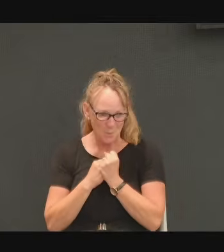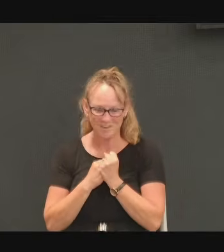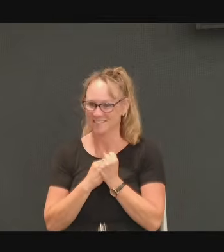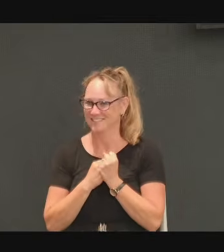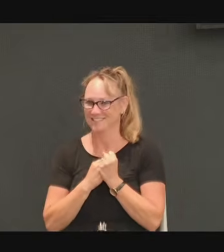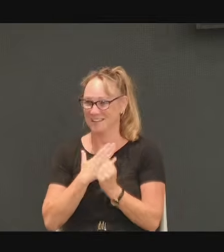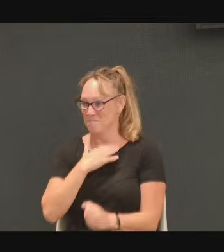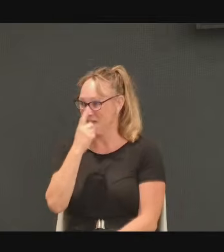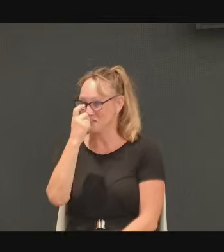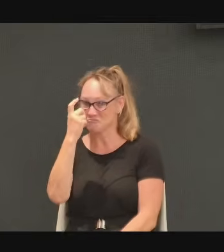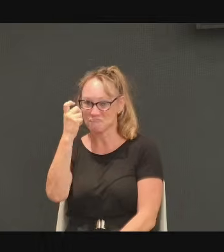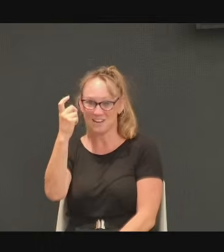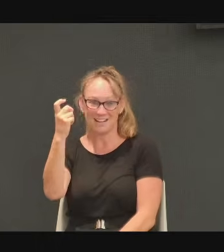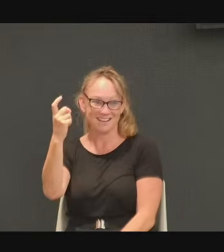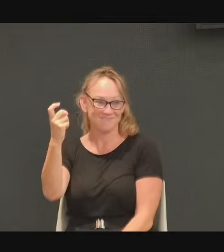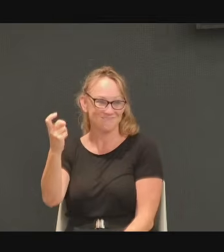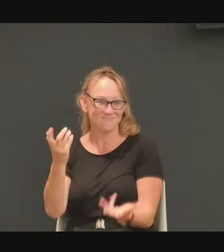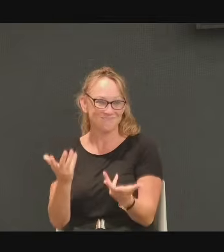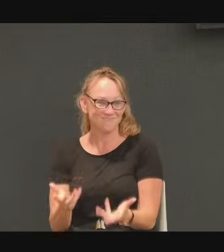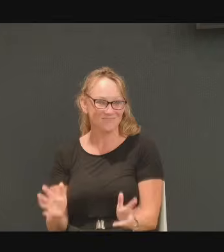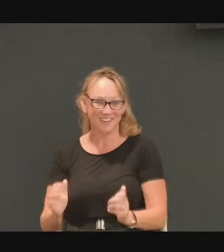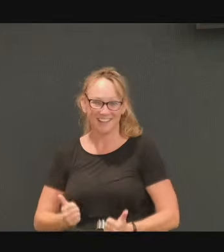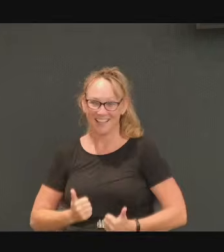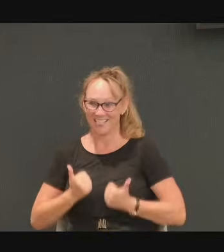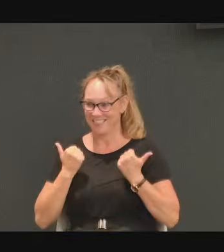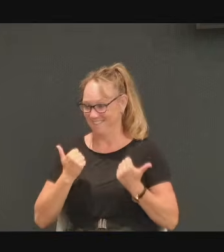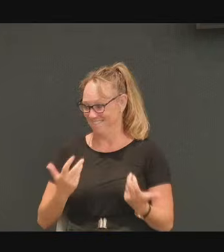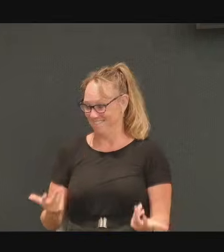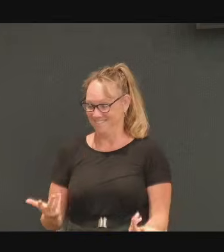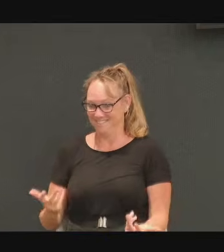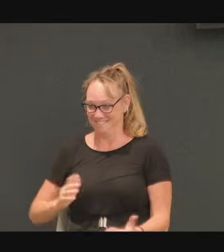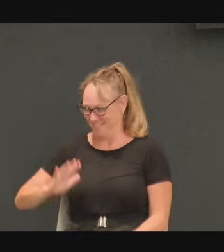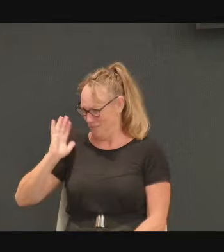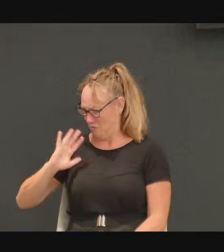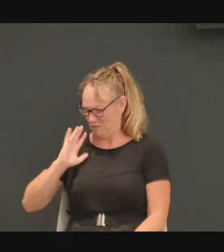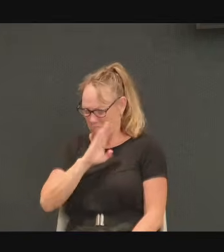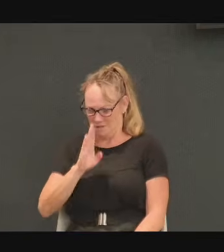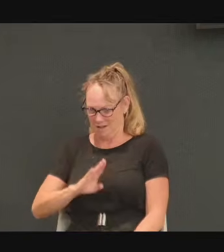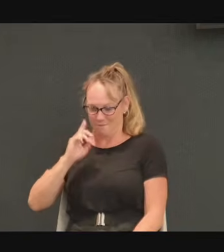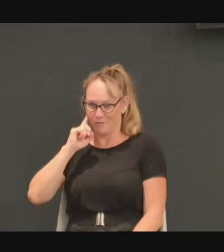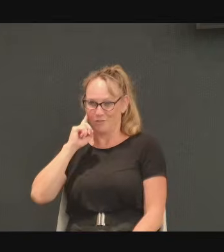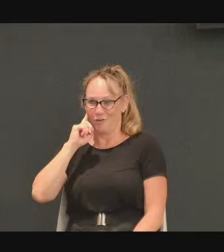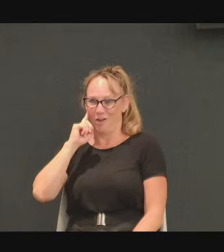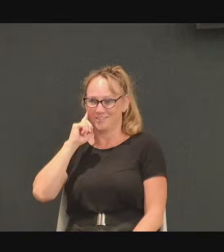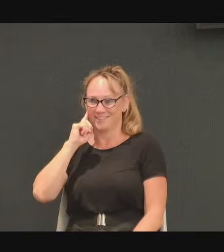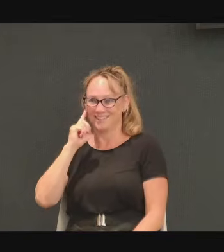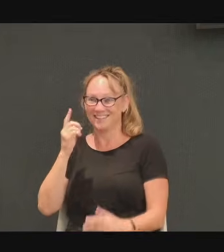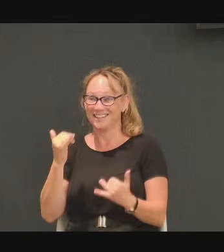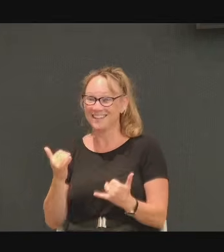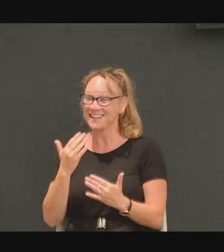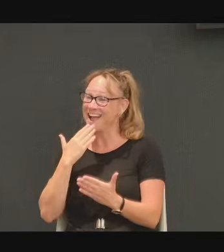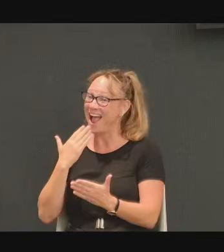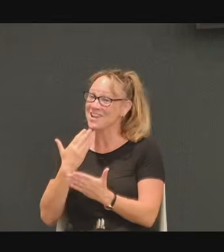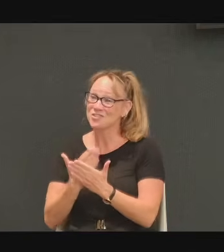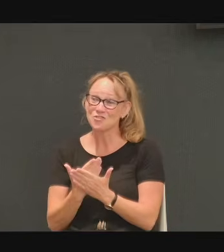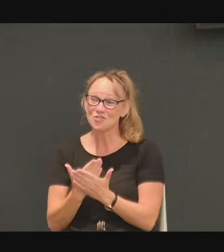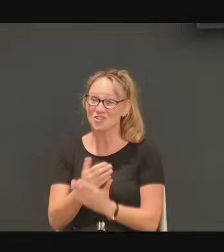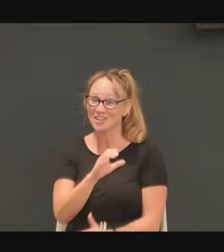dreams that I never thought I'd be be able to do. I had very good case managers like her name was